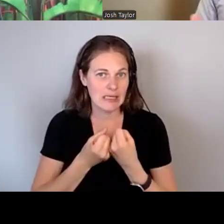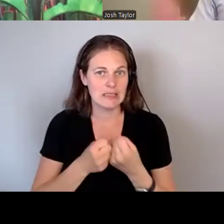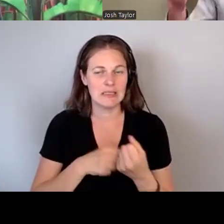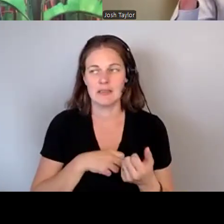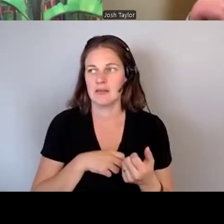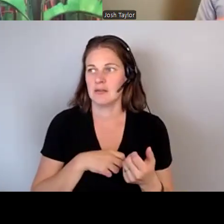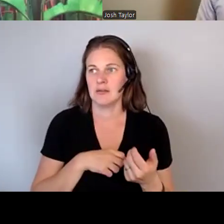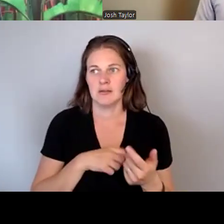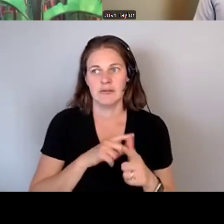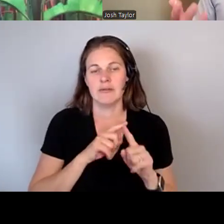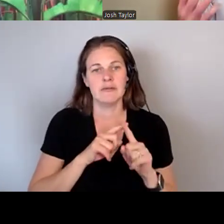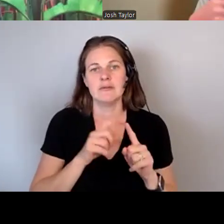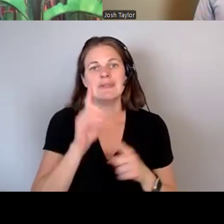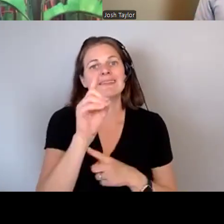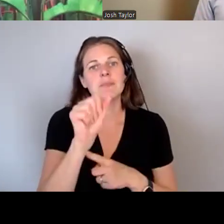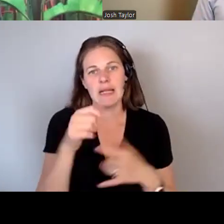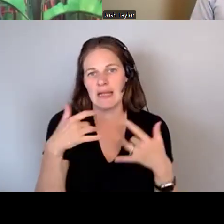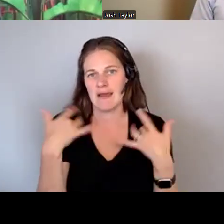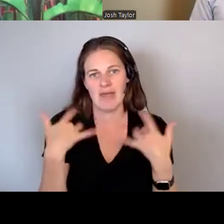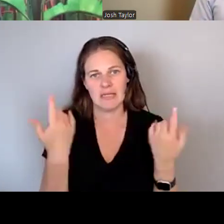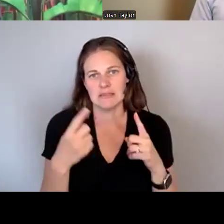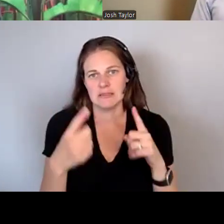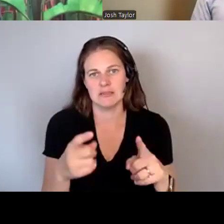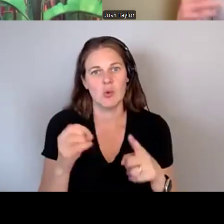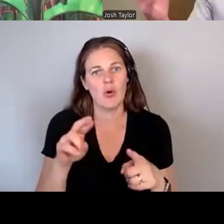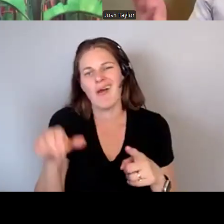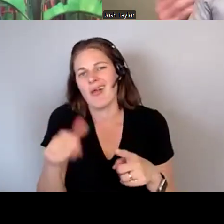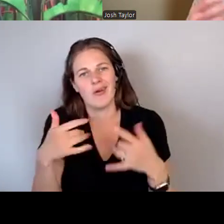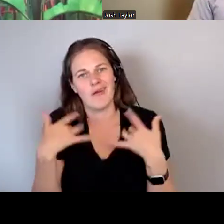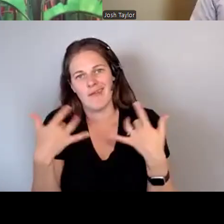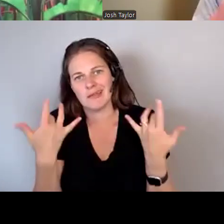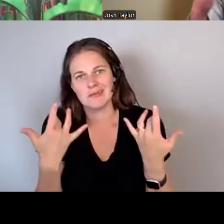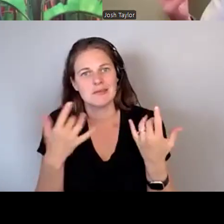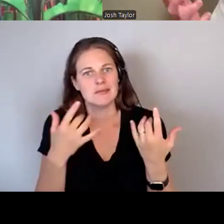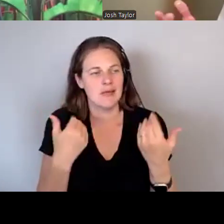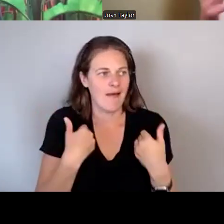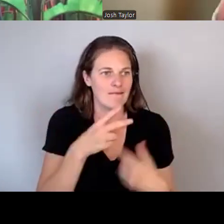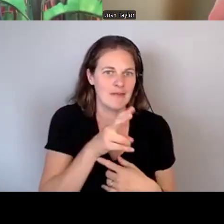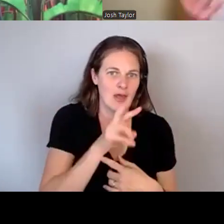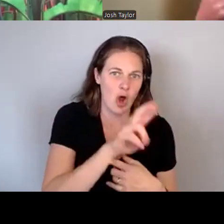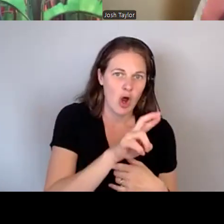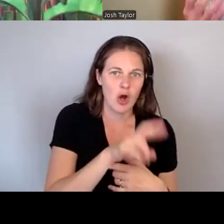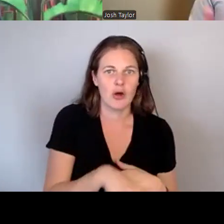or other events that happen periodically that include VR and DDA and the schools and some of these other folks